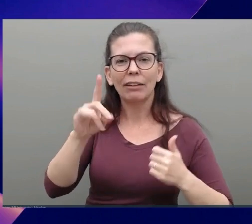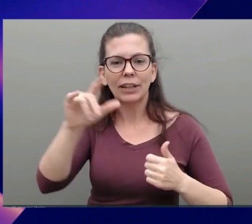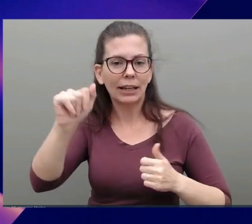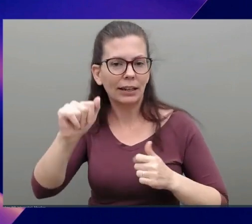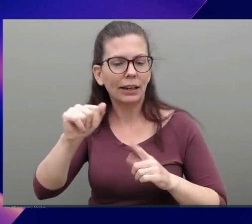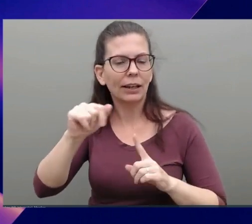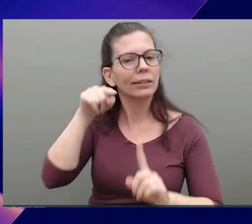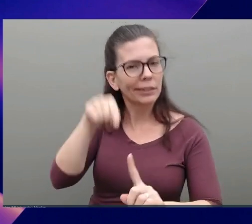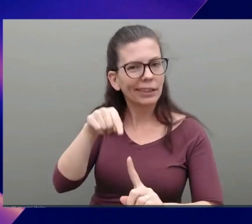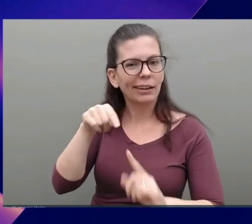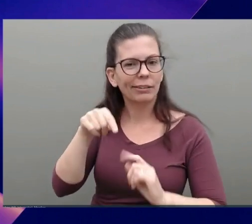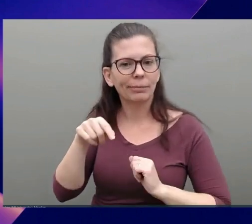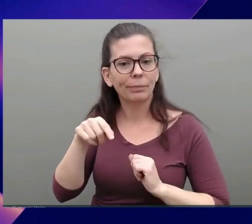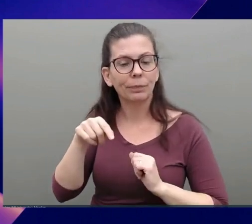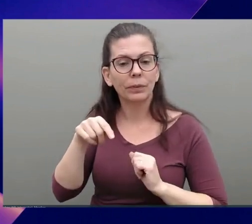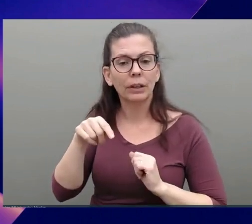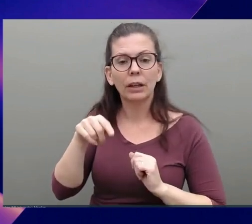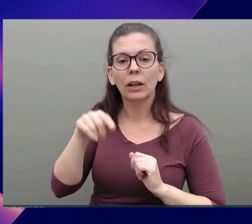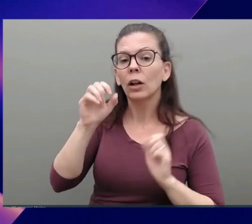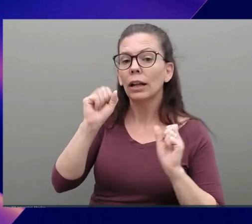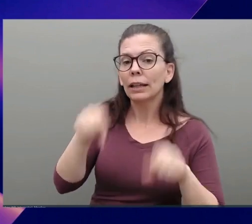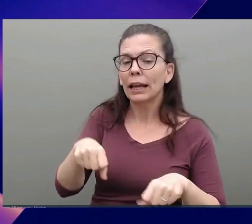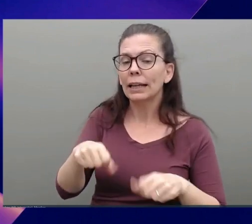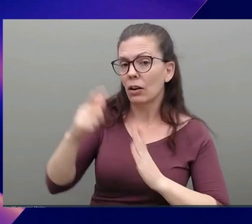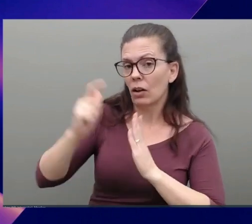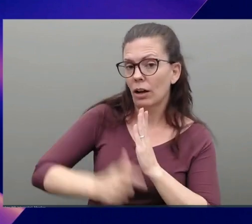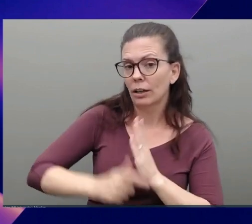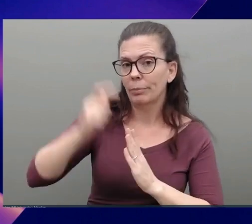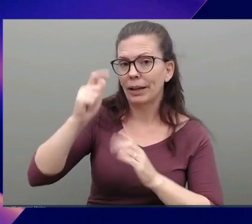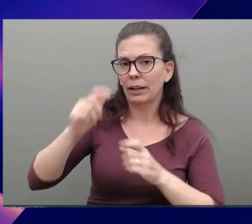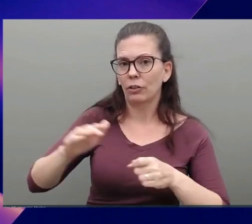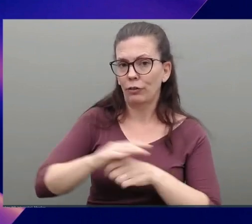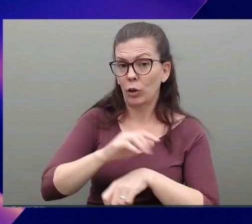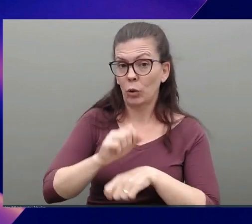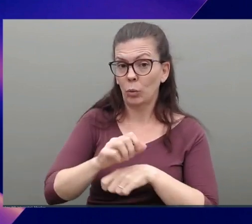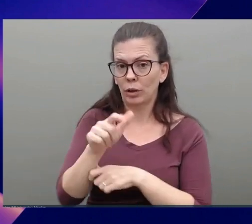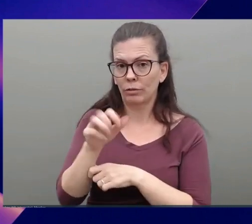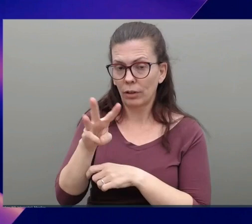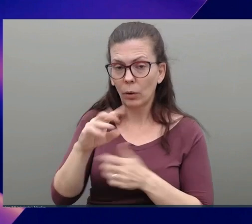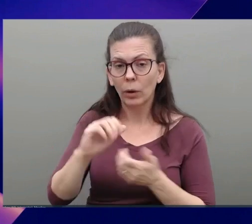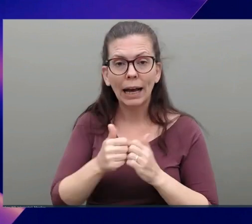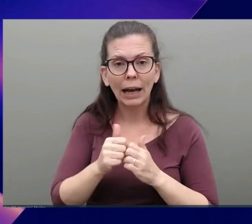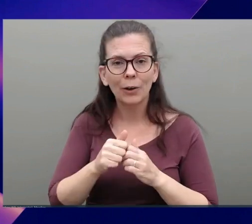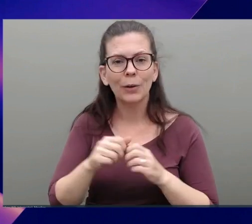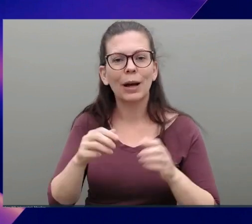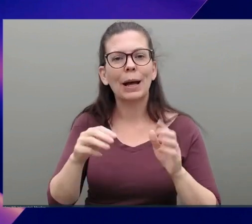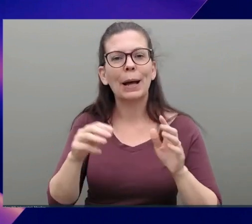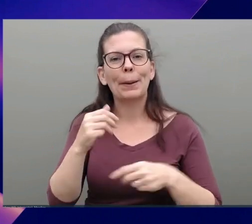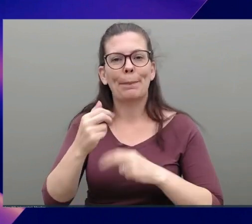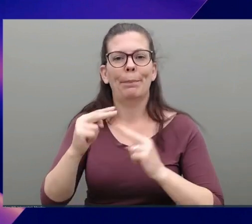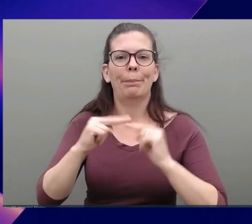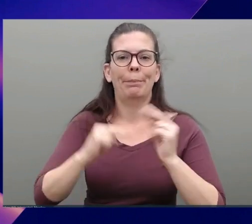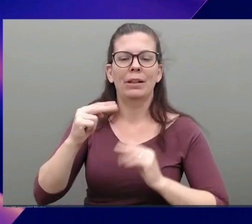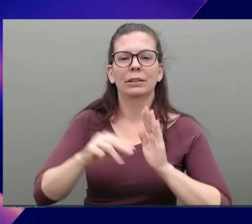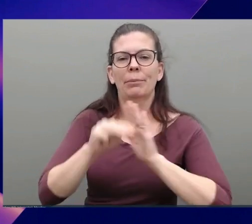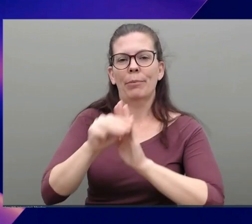And they can automate the entire workflow by building model monitoring on top of it. [Jillian] Yeah. Okay, okay. That makes sense.